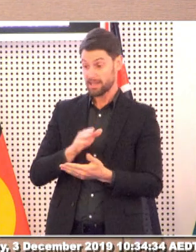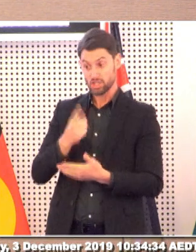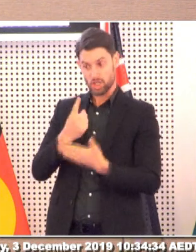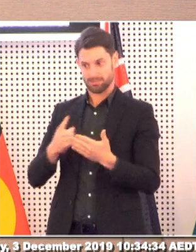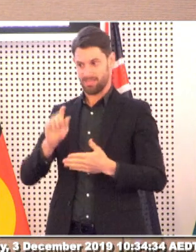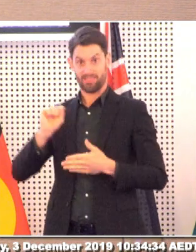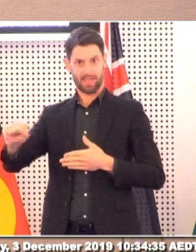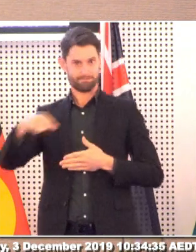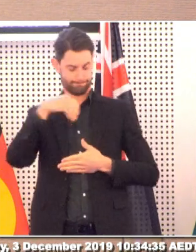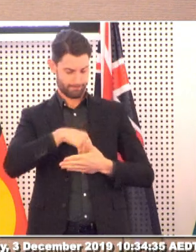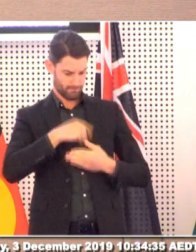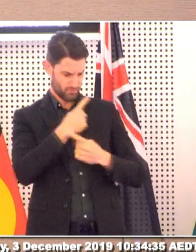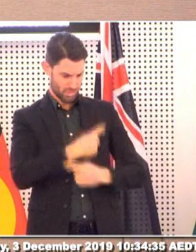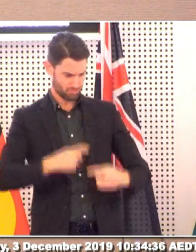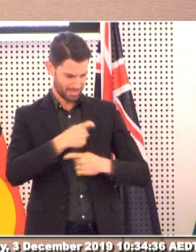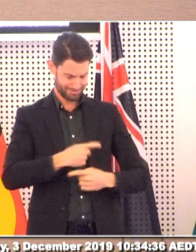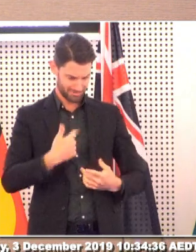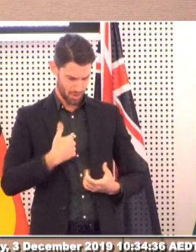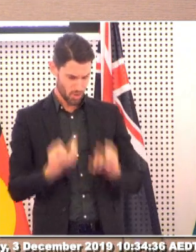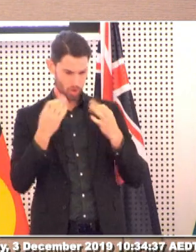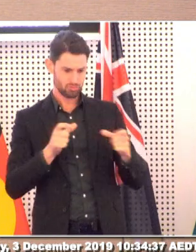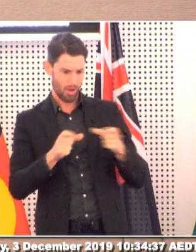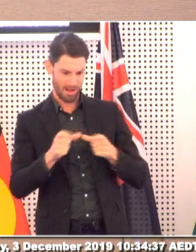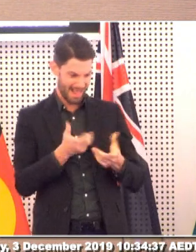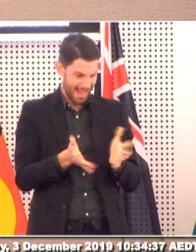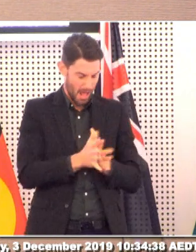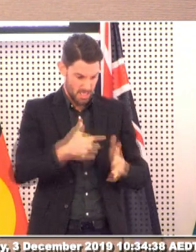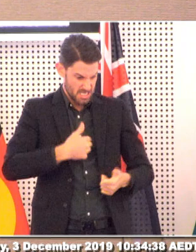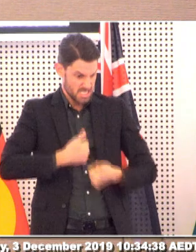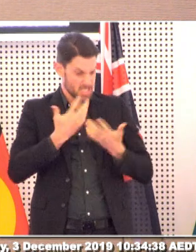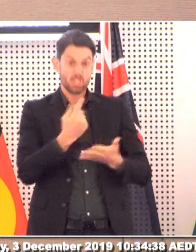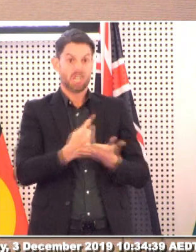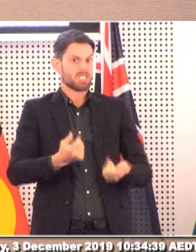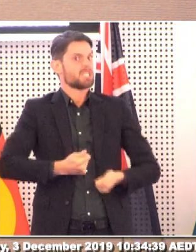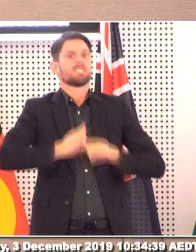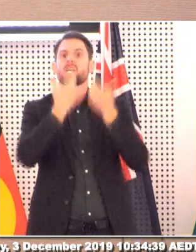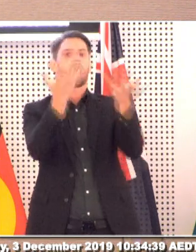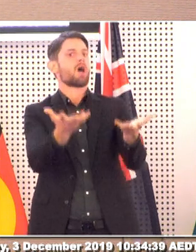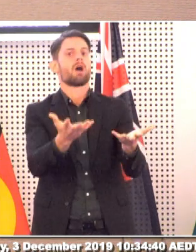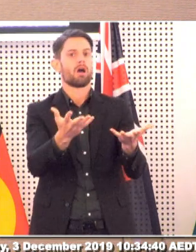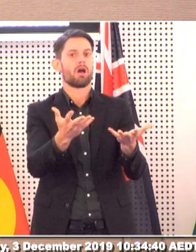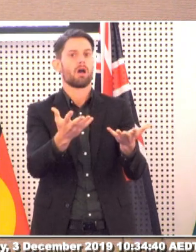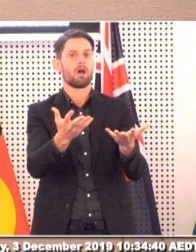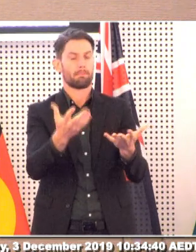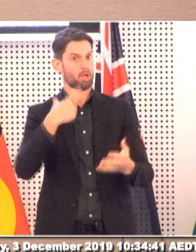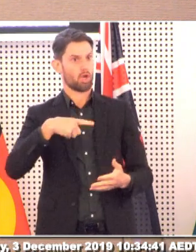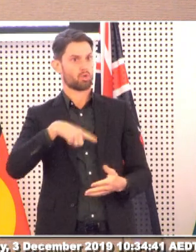control over their lives, and no other ways of communicating their frustration, their needs are not being met.